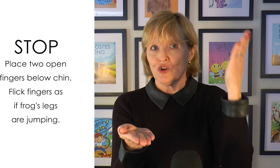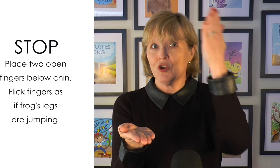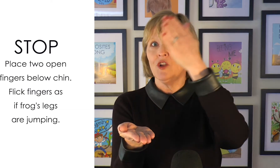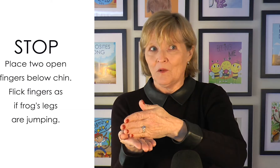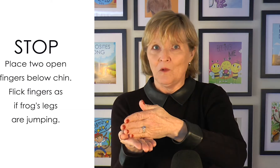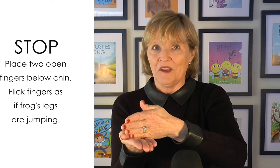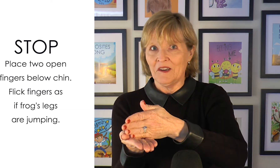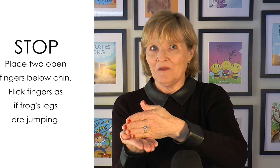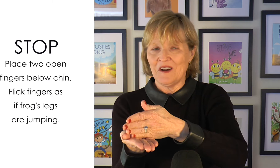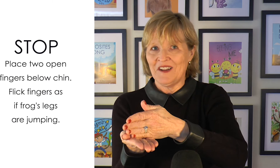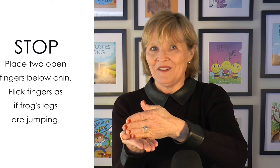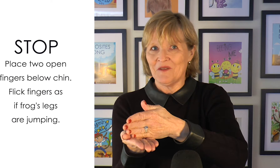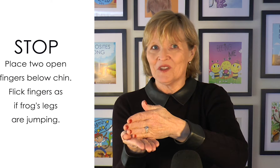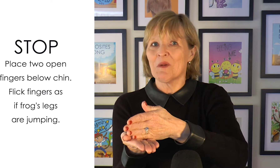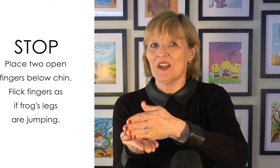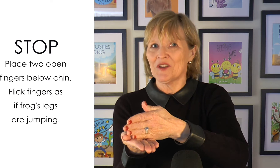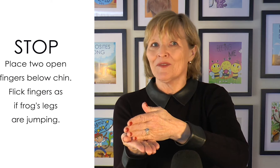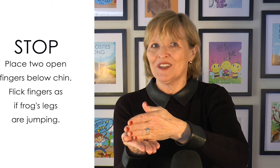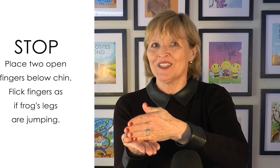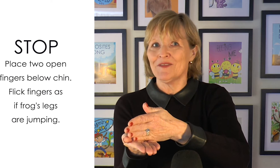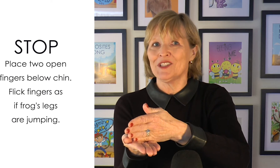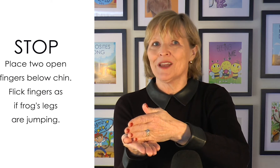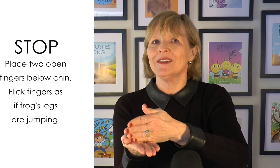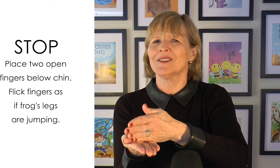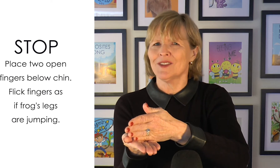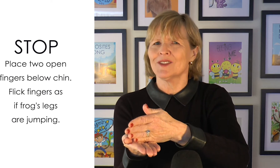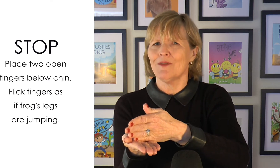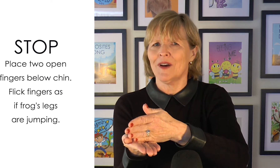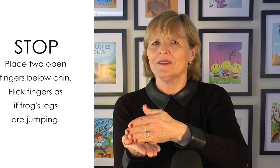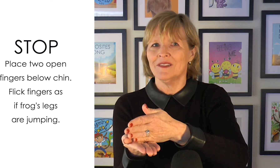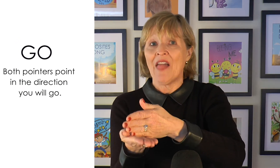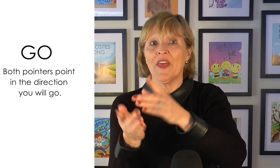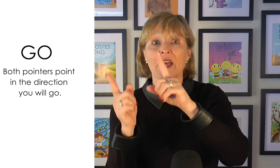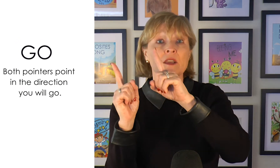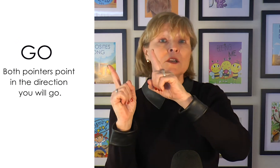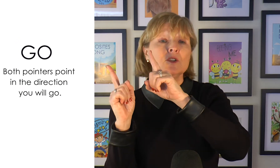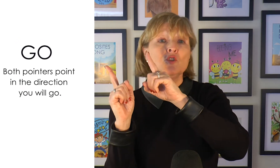Wait a little while with a smile on your face as if to say, "isn't this so fun" and then